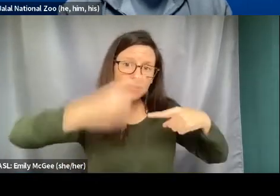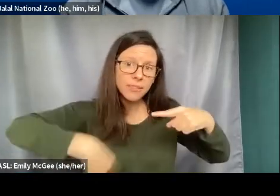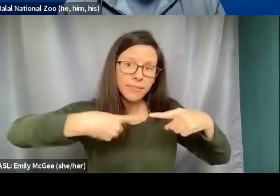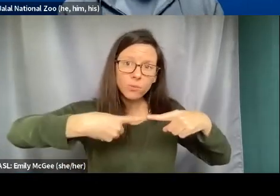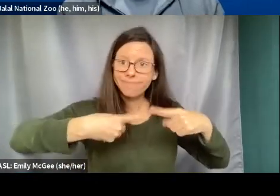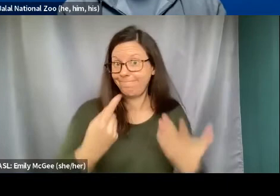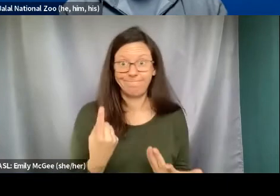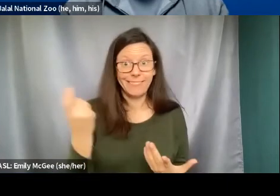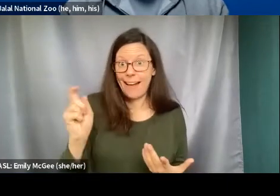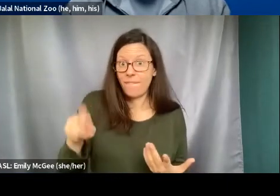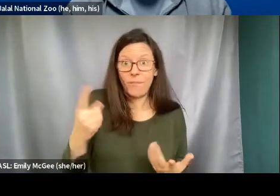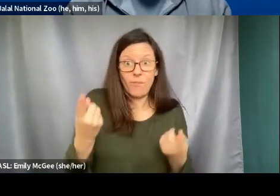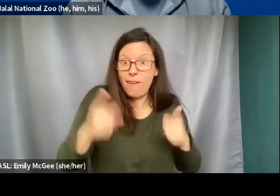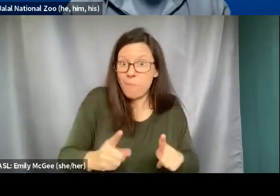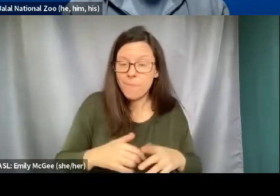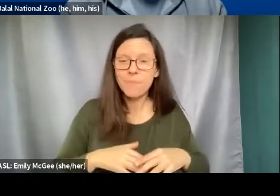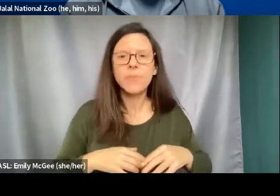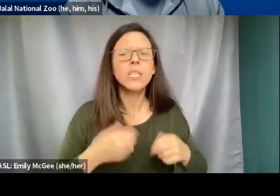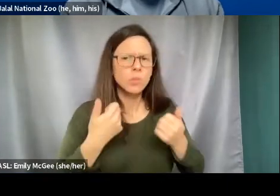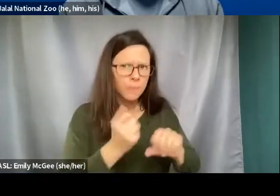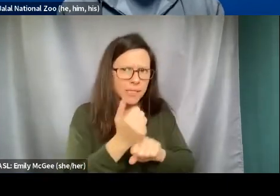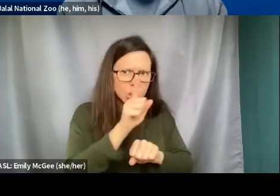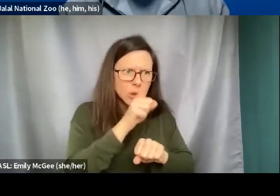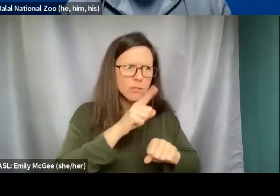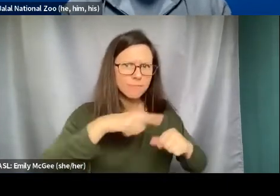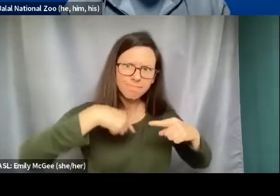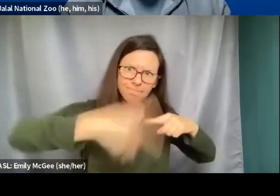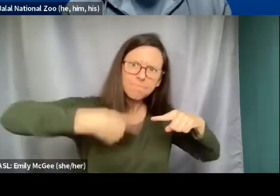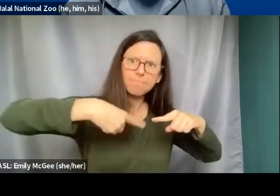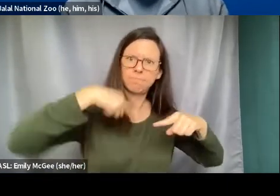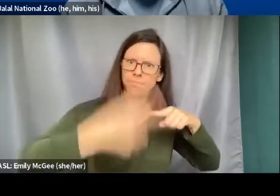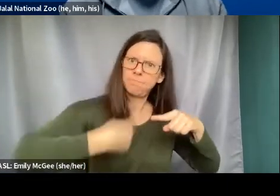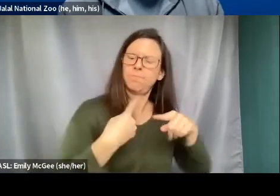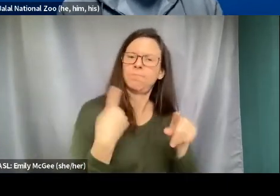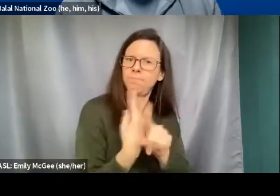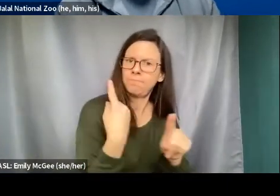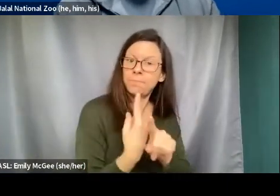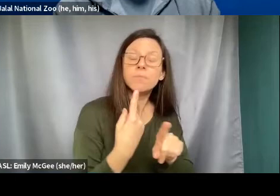the, we try to get that going properly and then using back washing and other things to